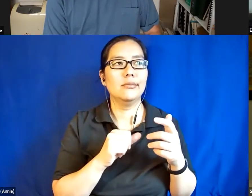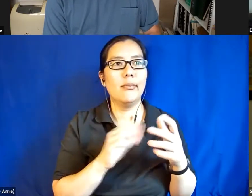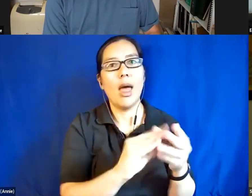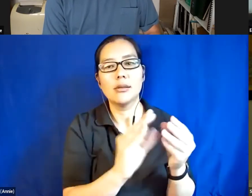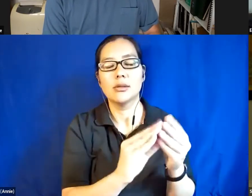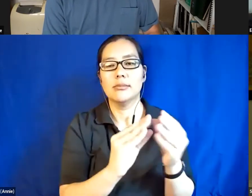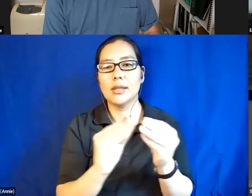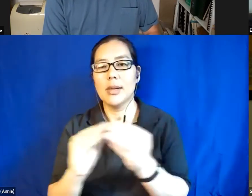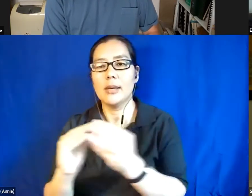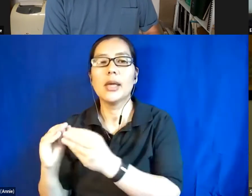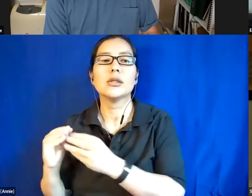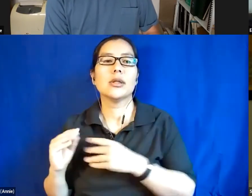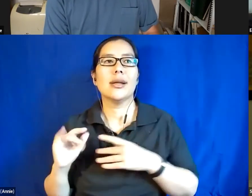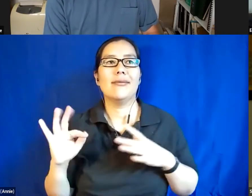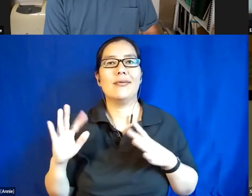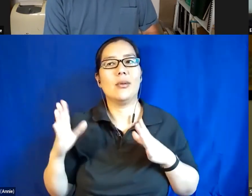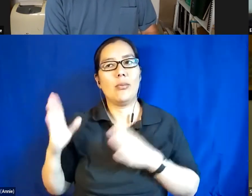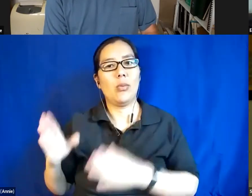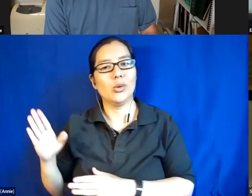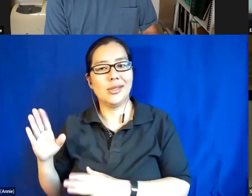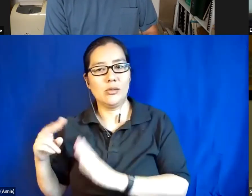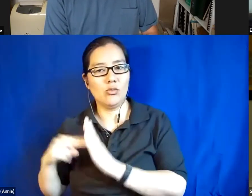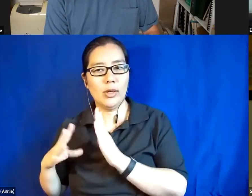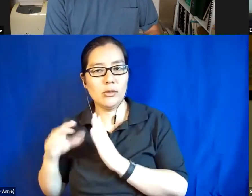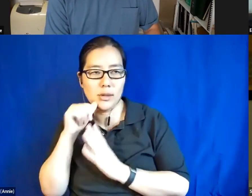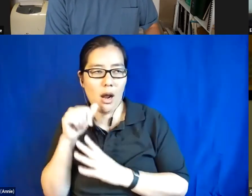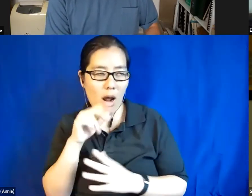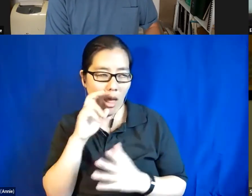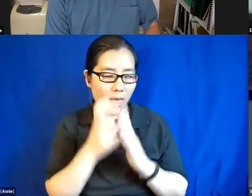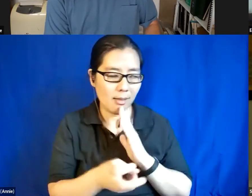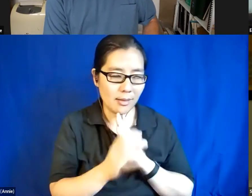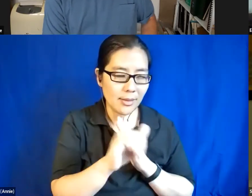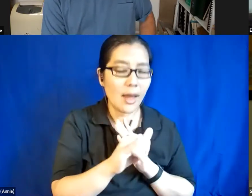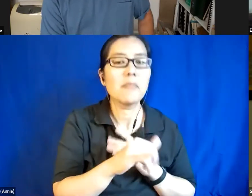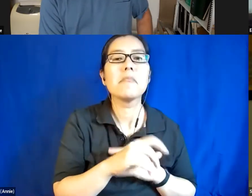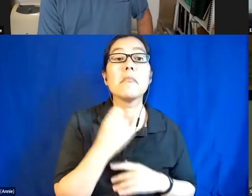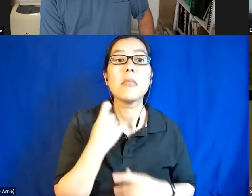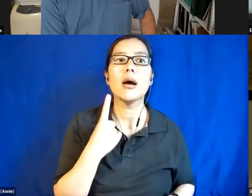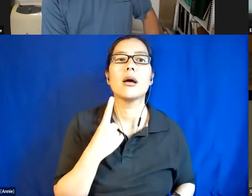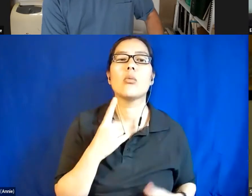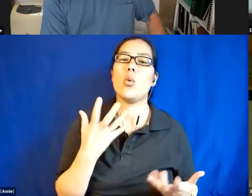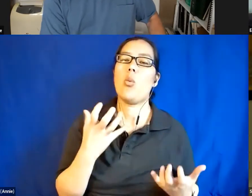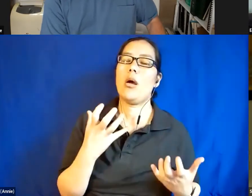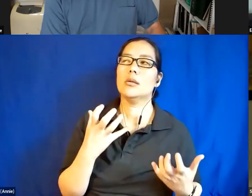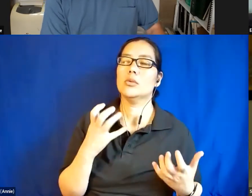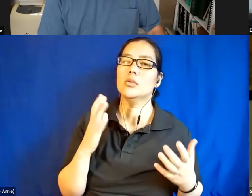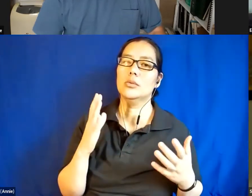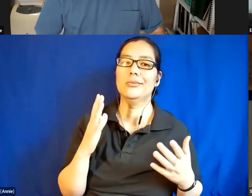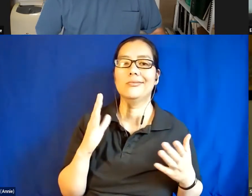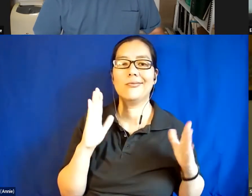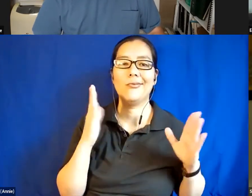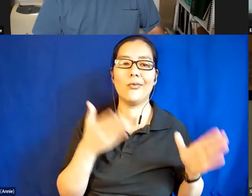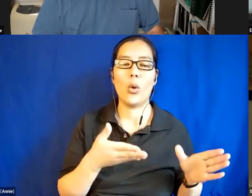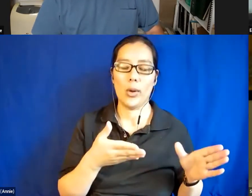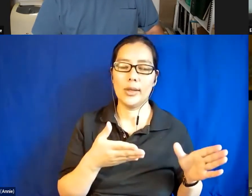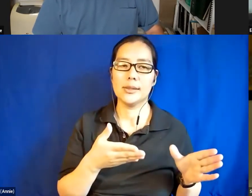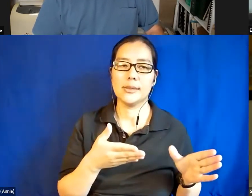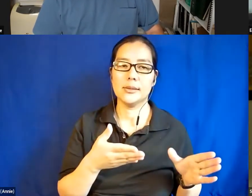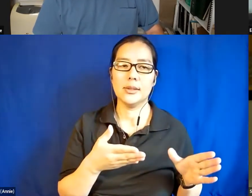. But if they are invested in something else, you want to be able to focus on that. Sort of knowing what the crucial